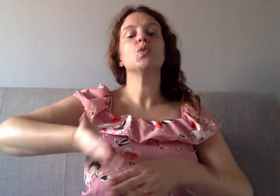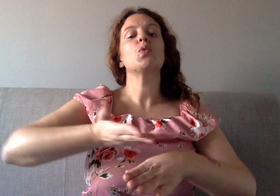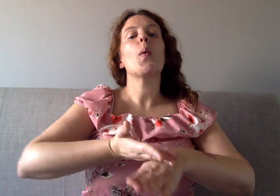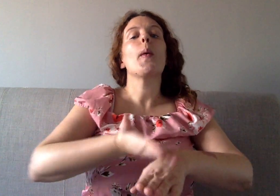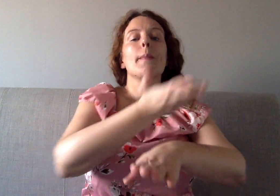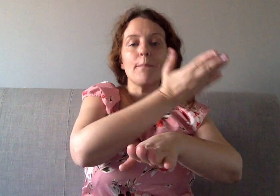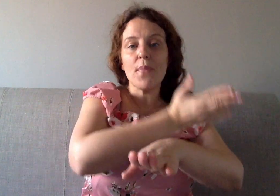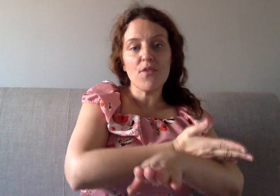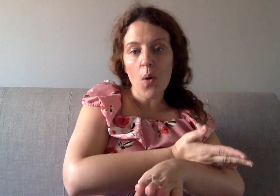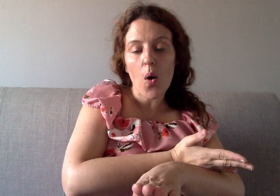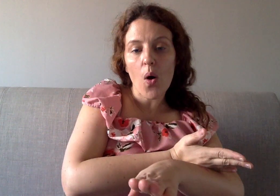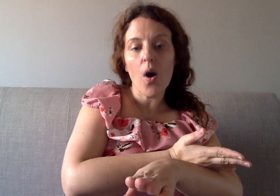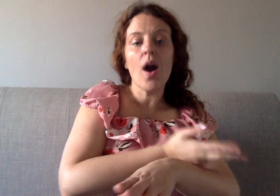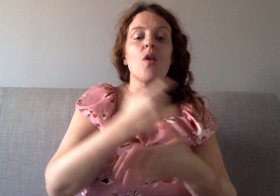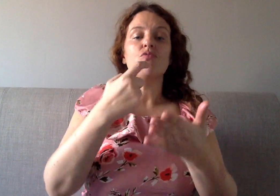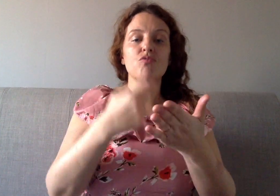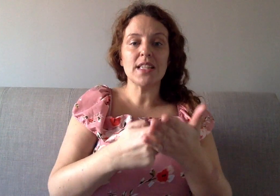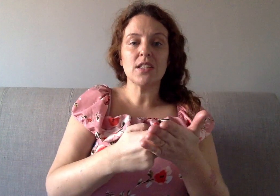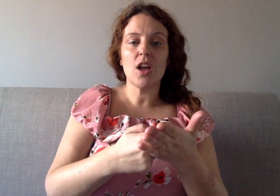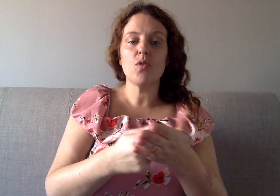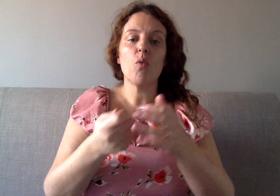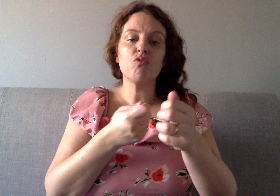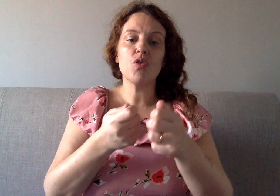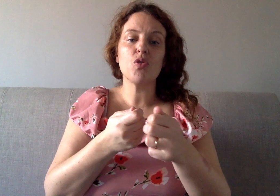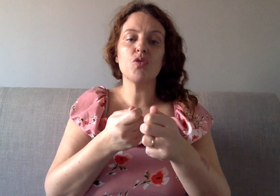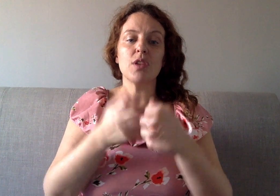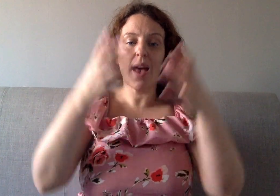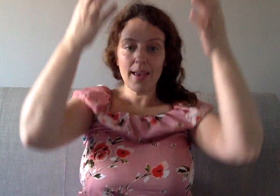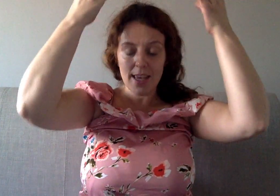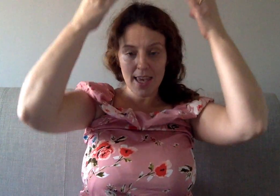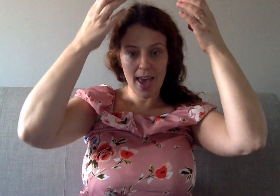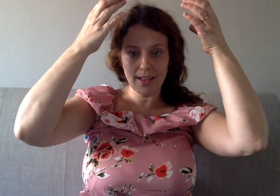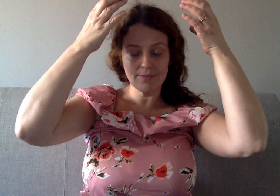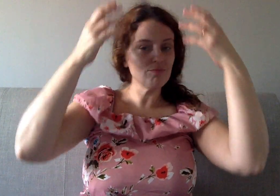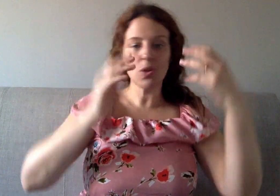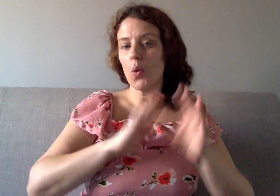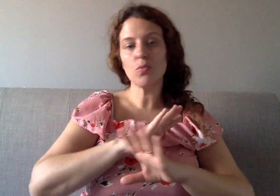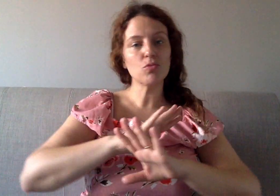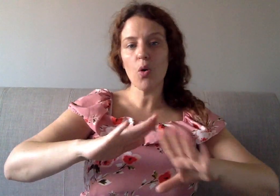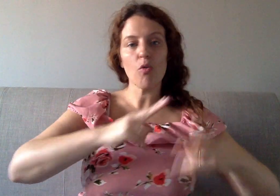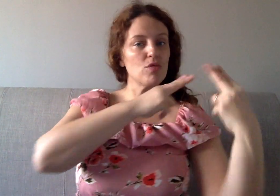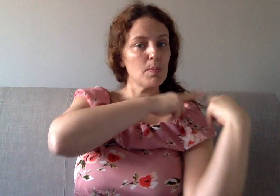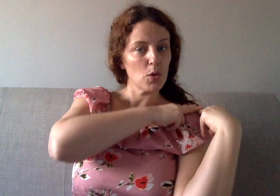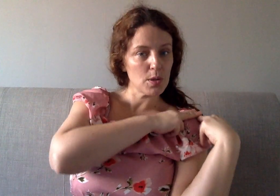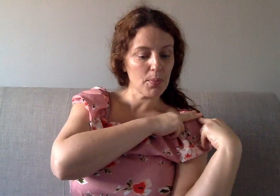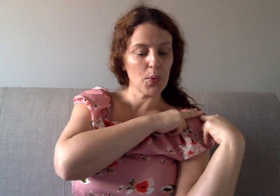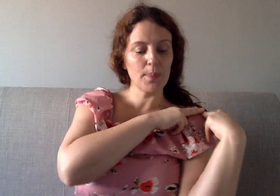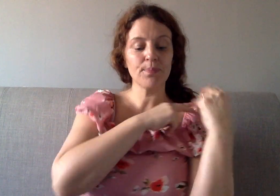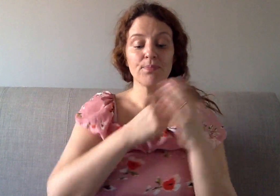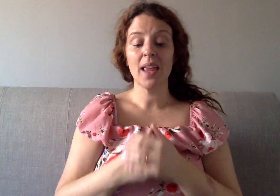So before Richard ruled as King. He was not responsible.